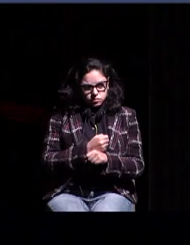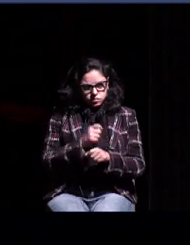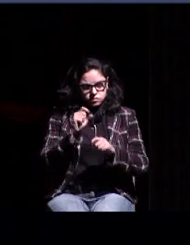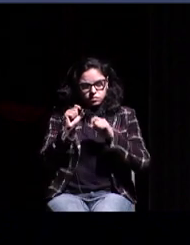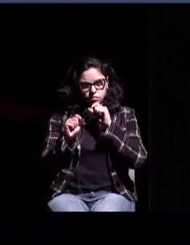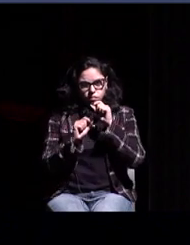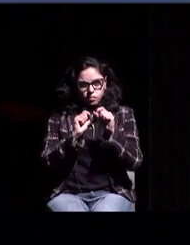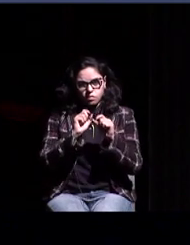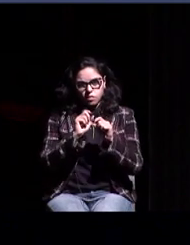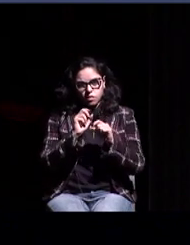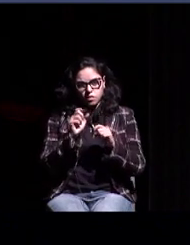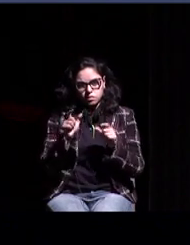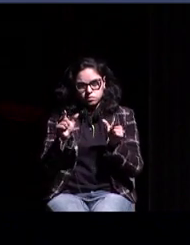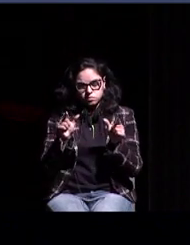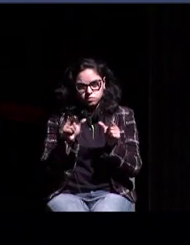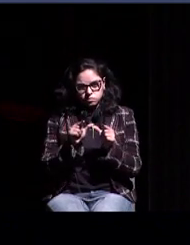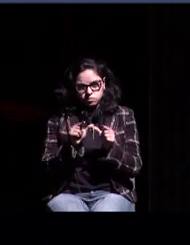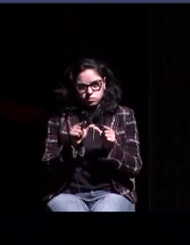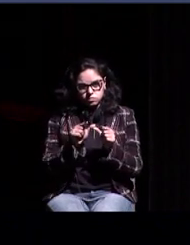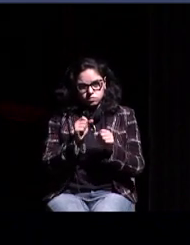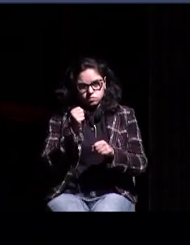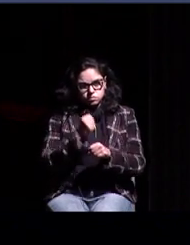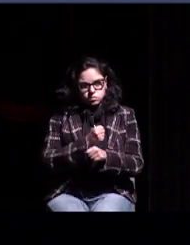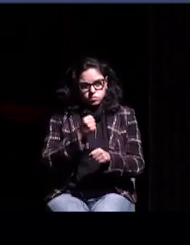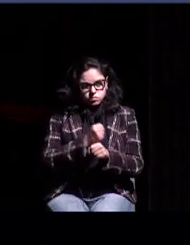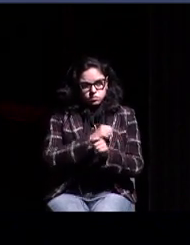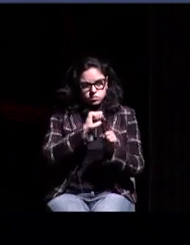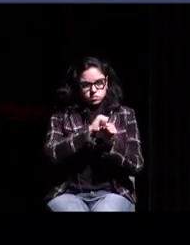are social constructions; Nothing is natural,